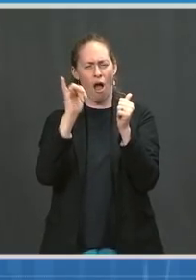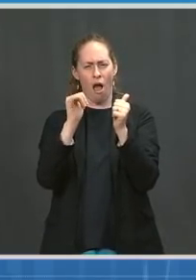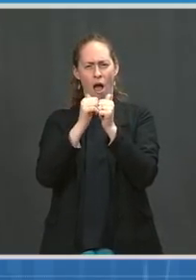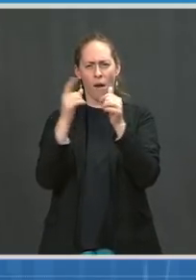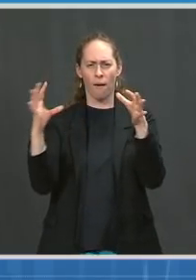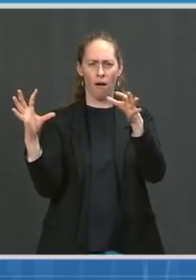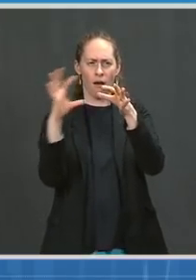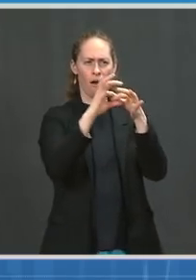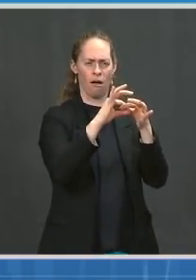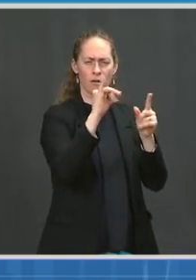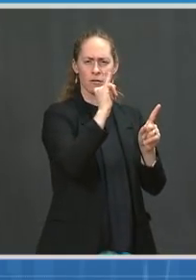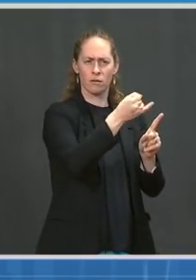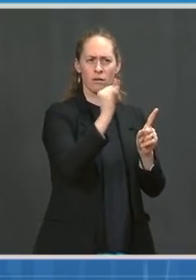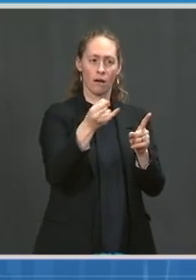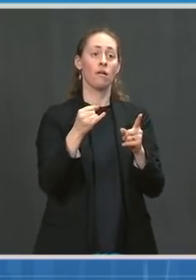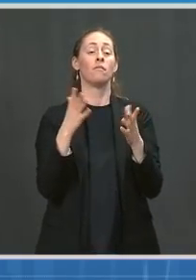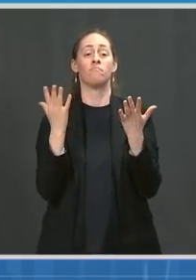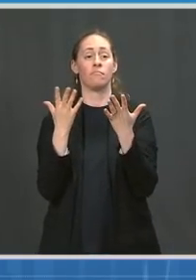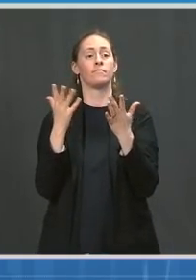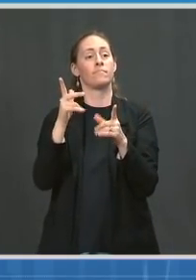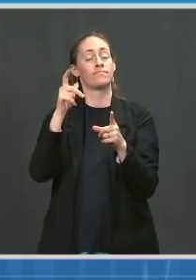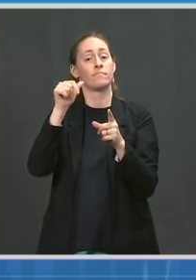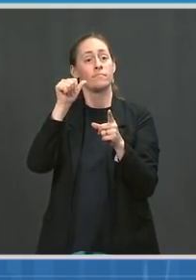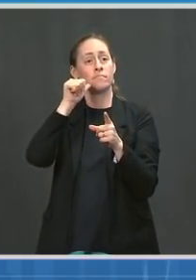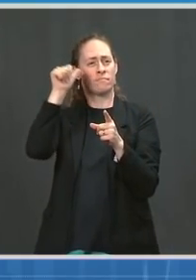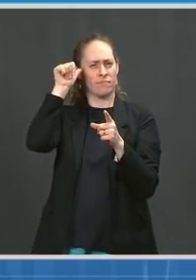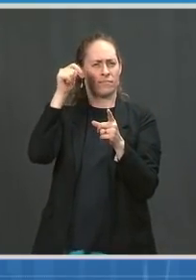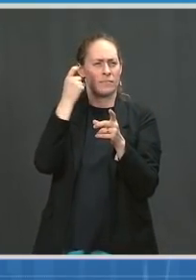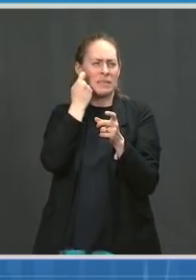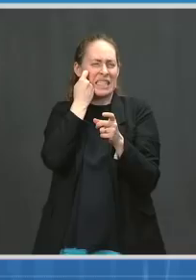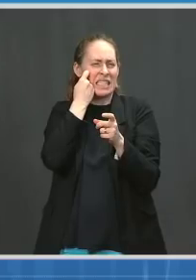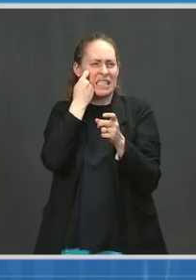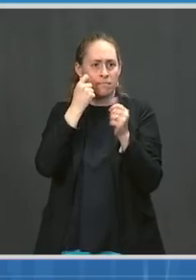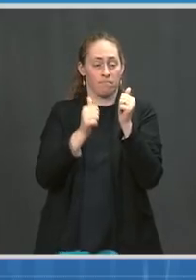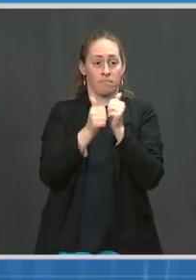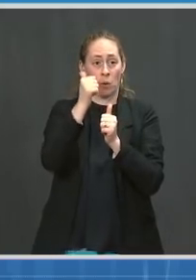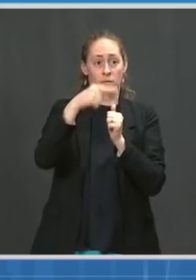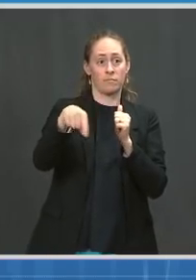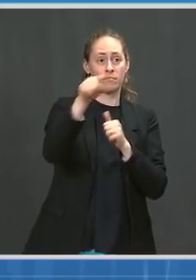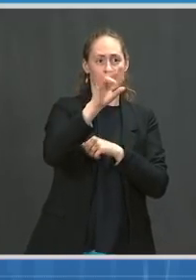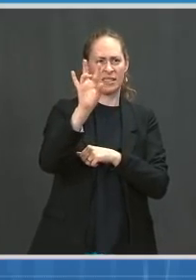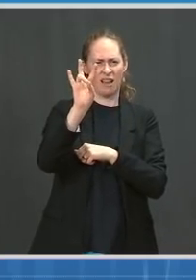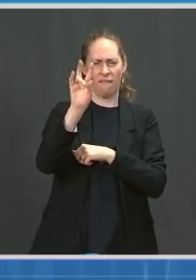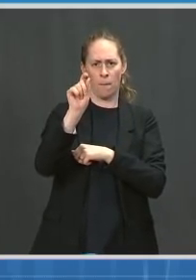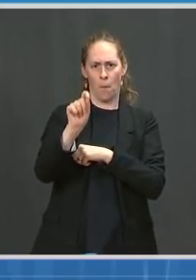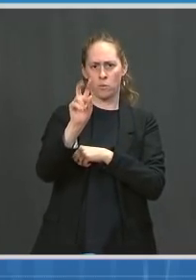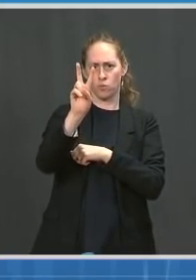Our latest data shows that we have administered more than 7.2 million doses of Johnson & Johnson vaccine